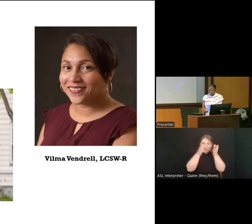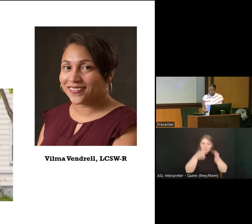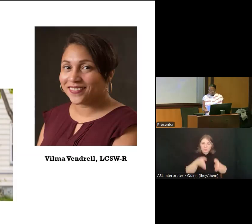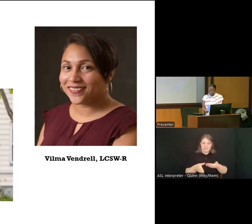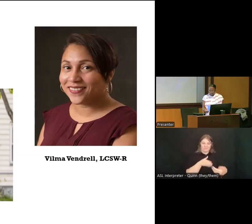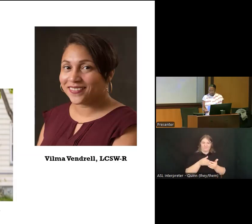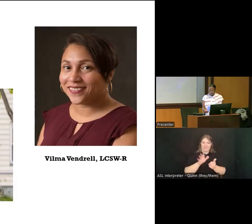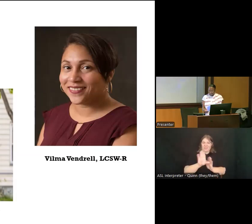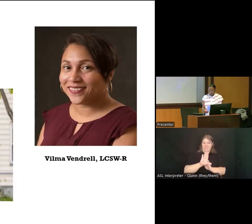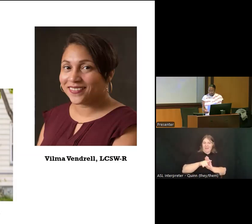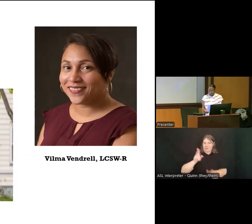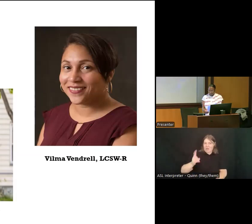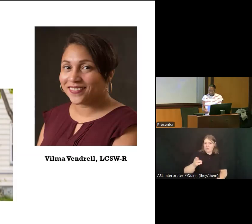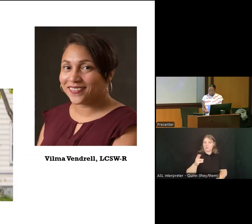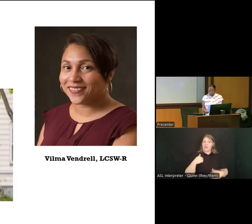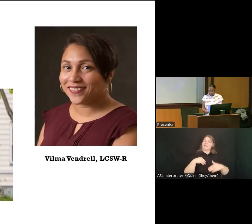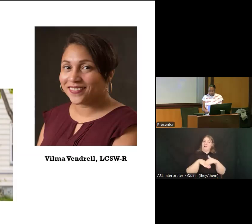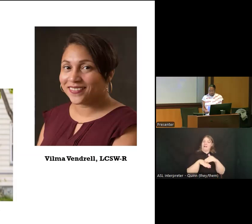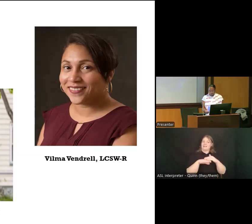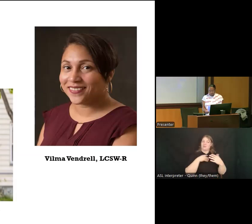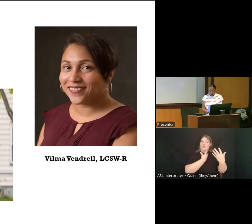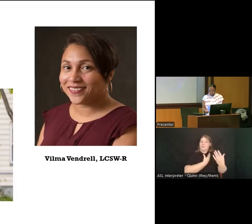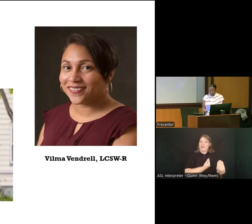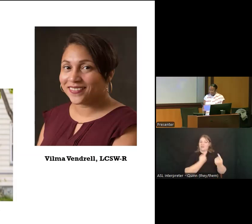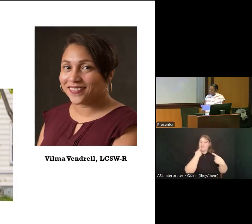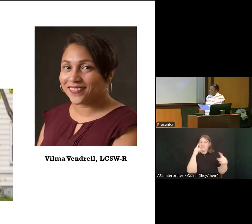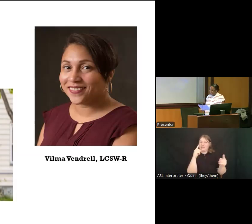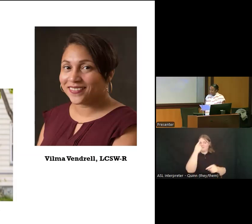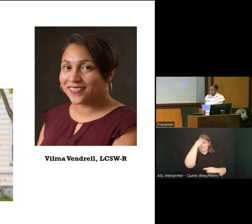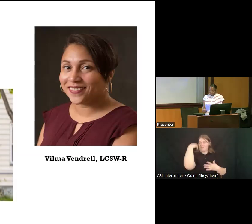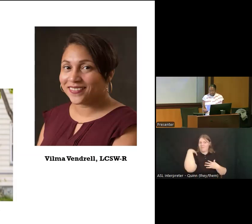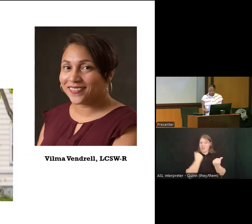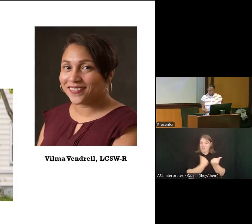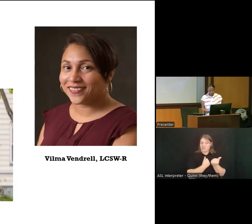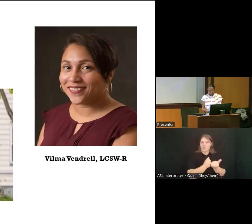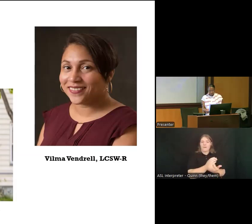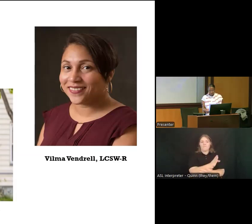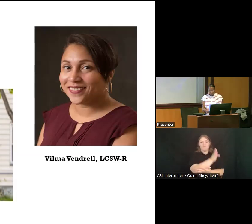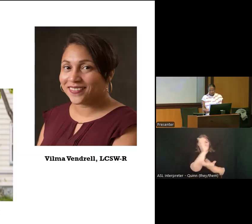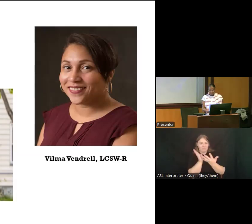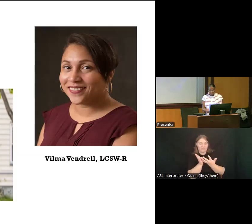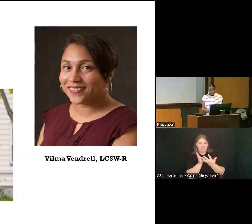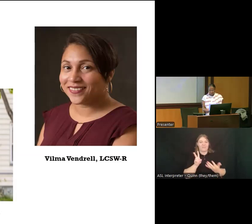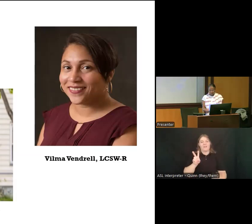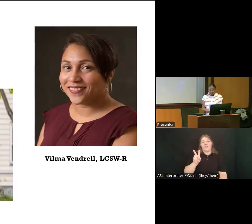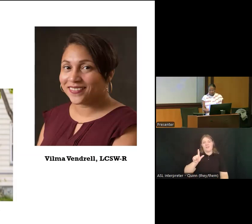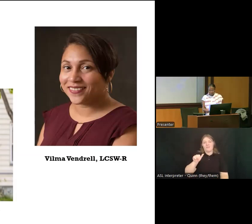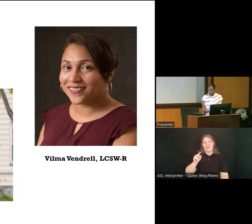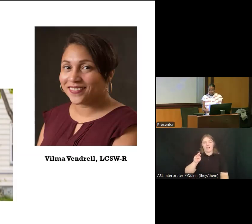to compassionate effective mental health support and then last but not least Vilma vendrell a